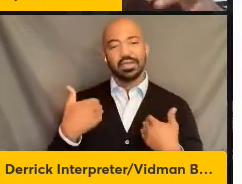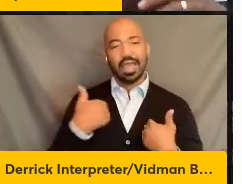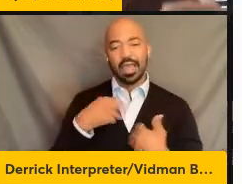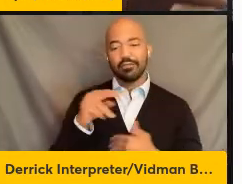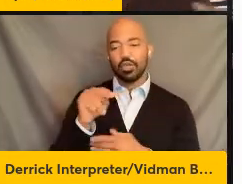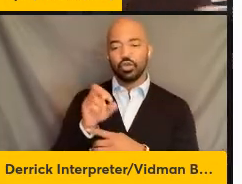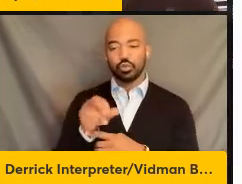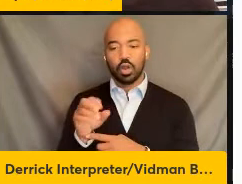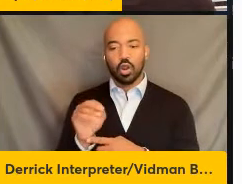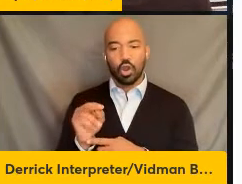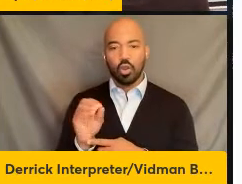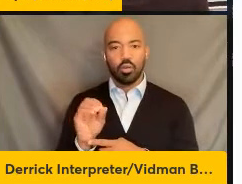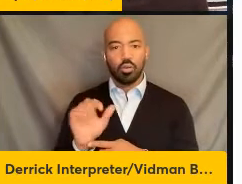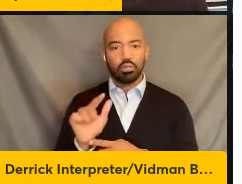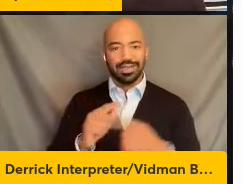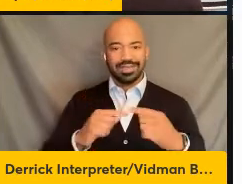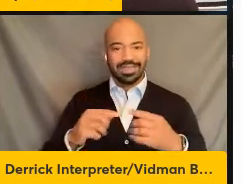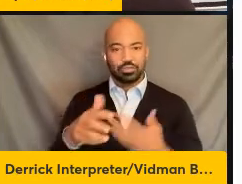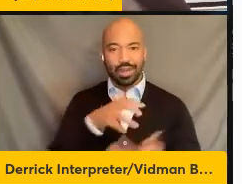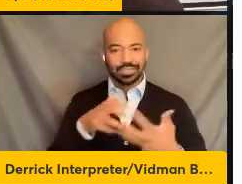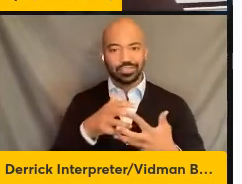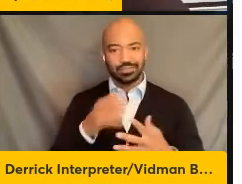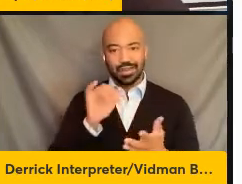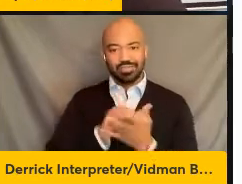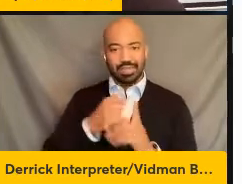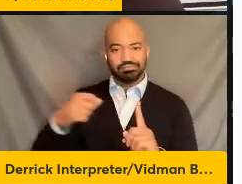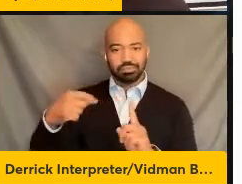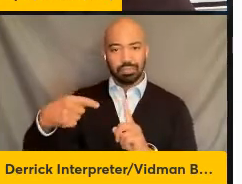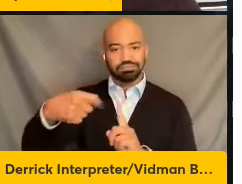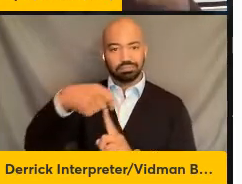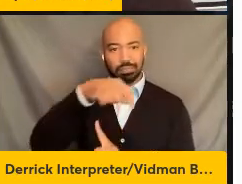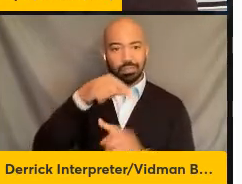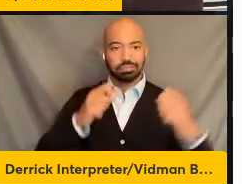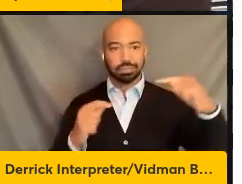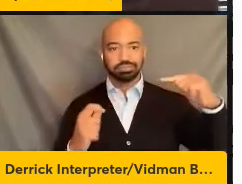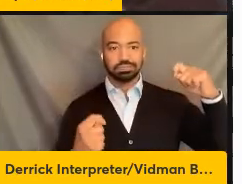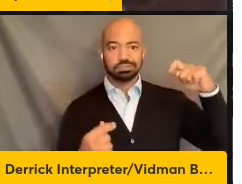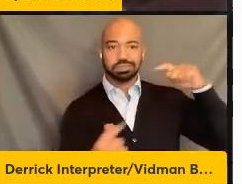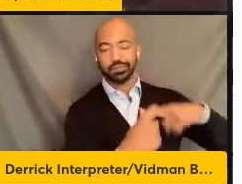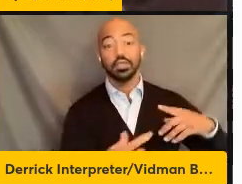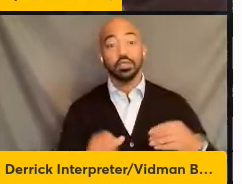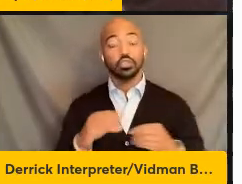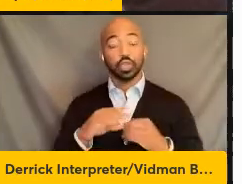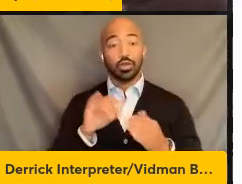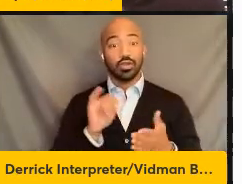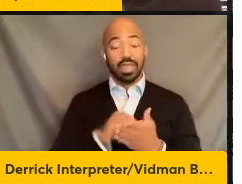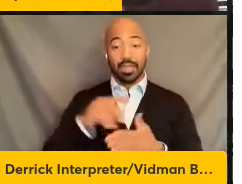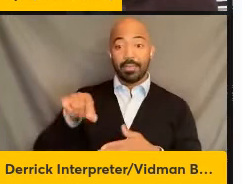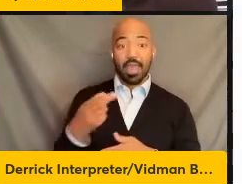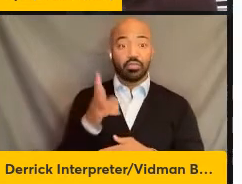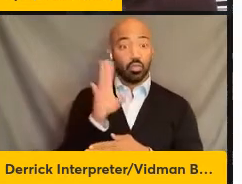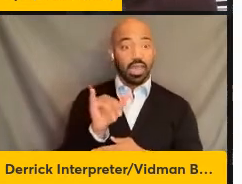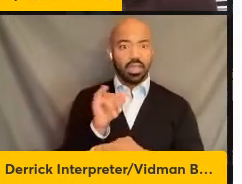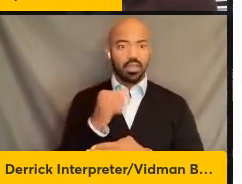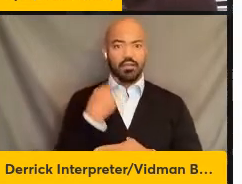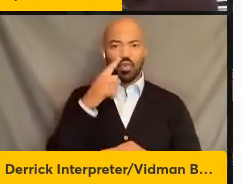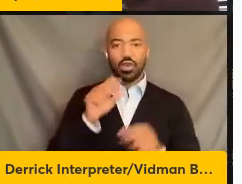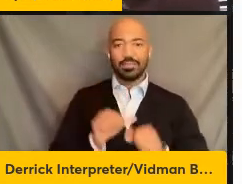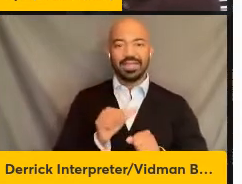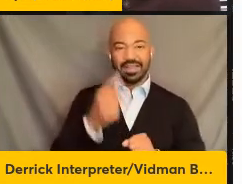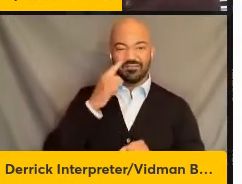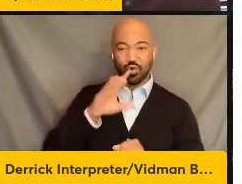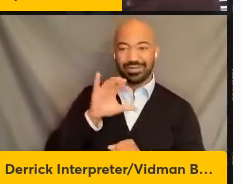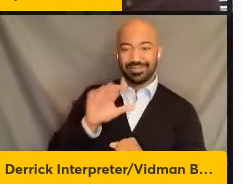regulate these behaviors. And so presumably, the pathway that we're looking at is the potential ability for these cells to be